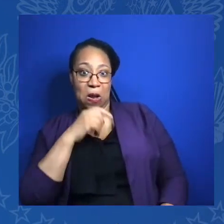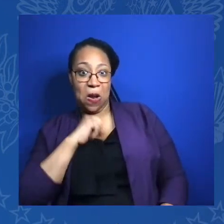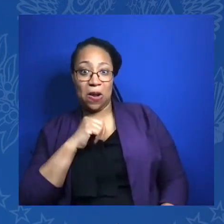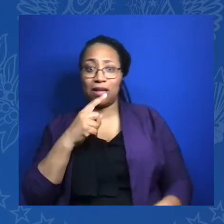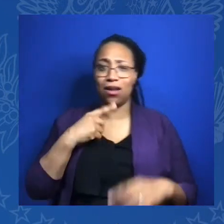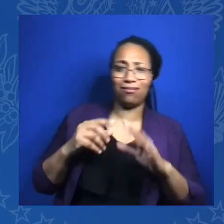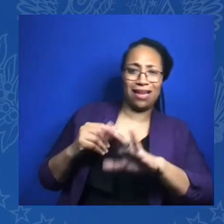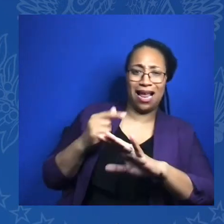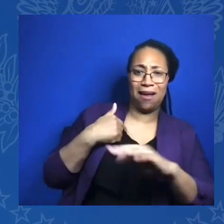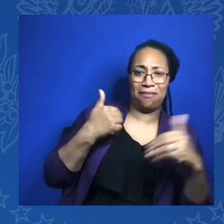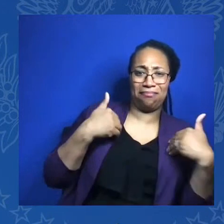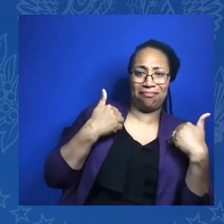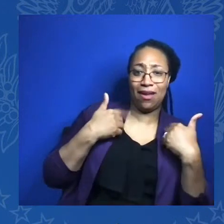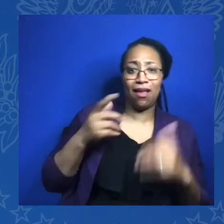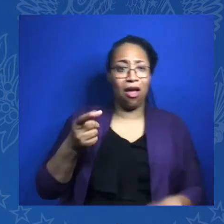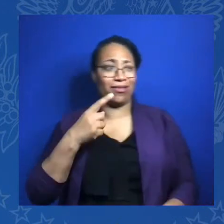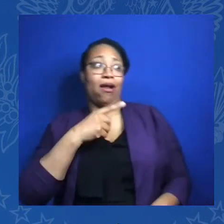Don Lemon would say that's a man in his prime.